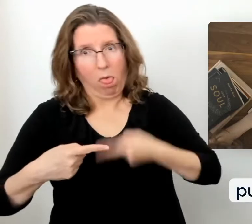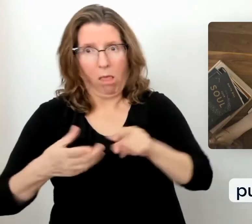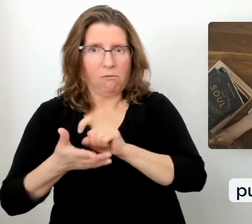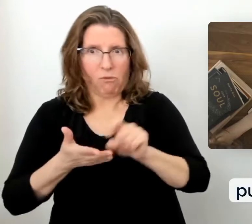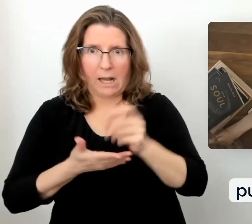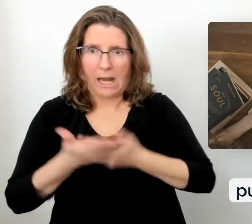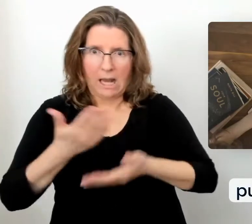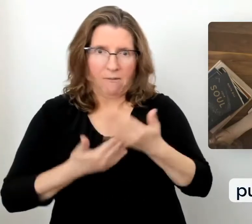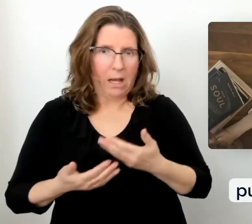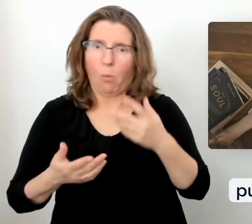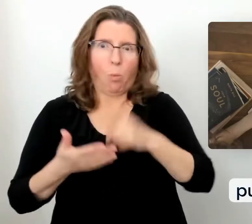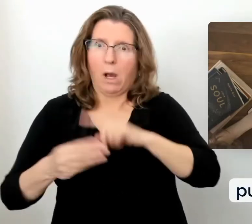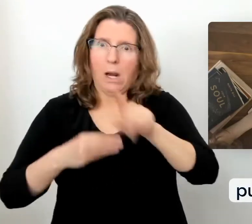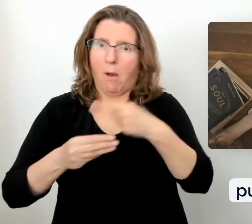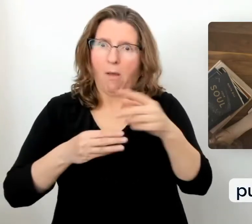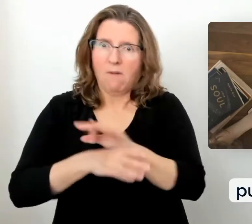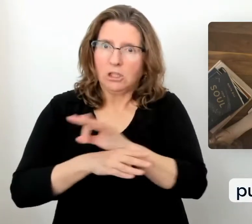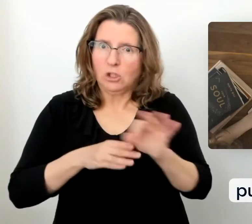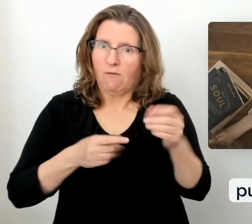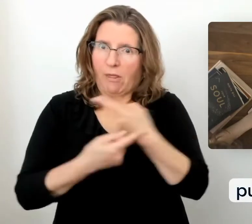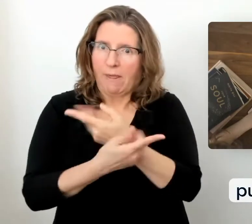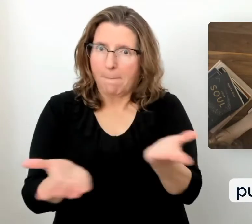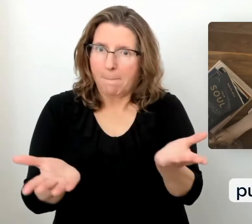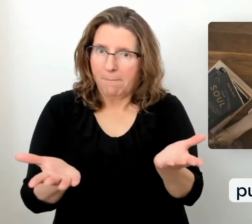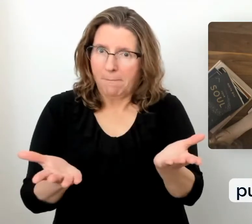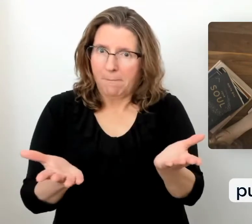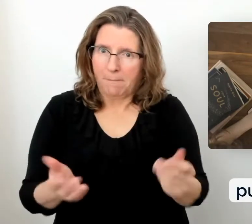whether they have any cognitive processing available to consider function.